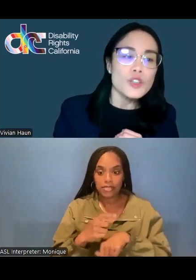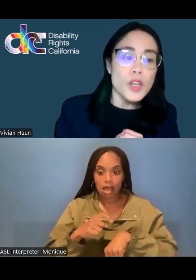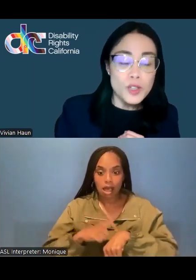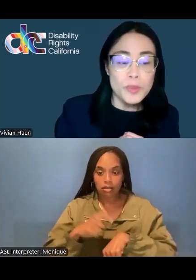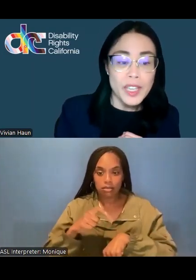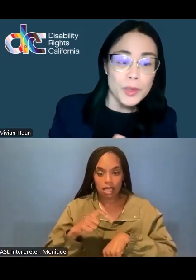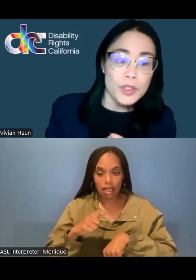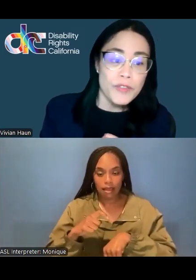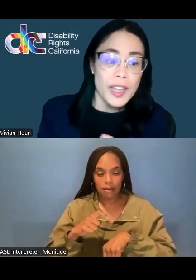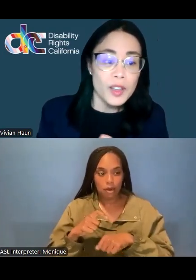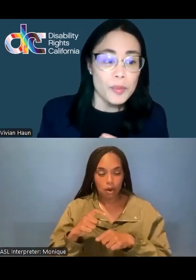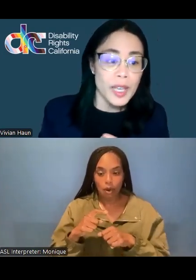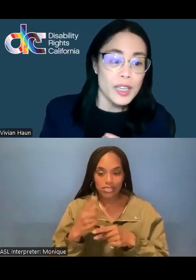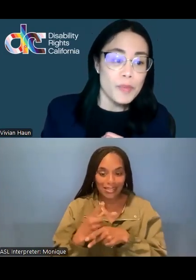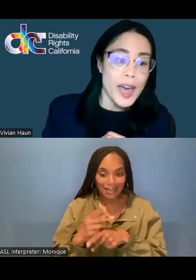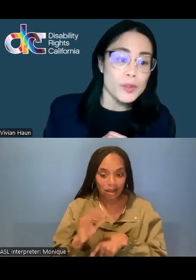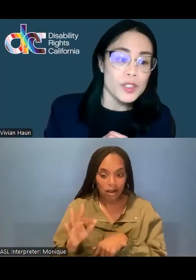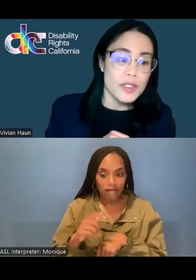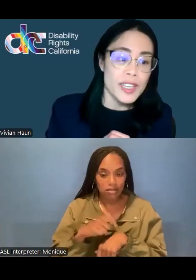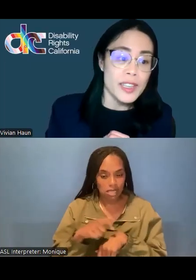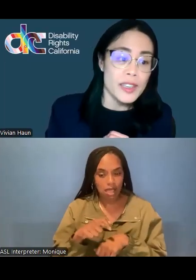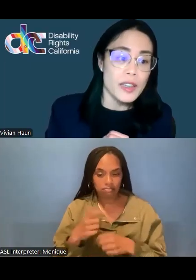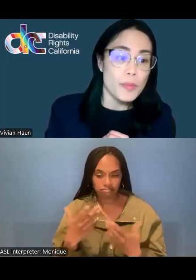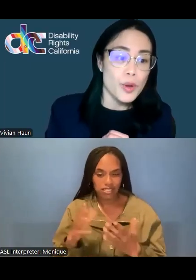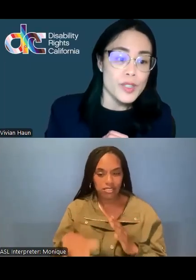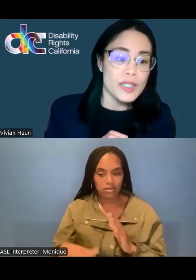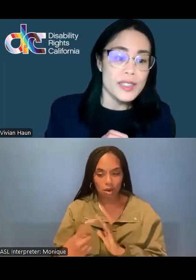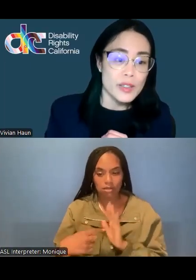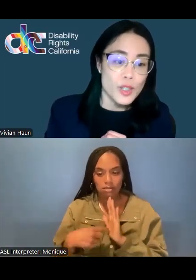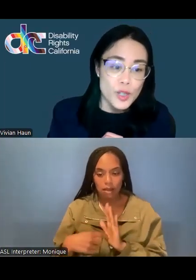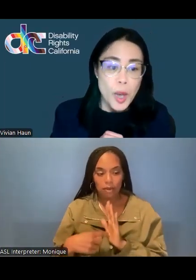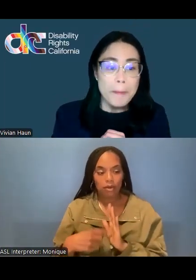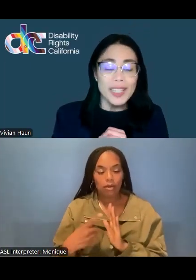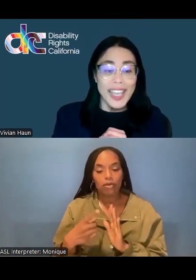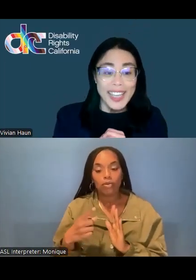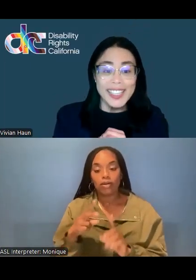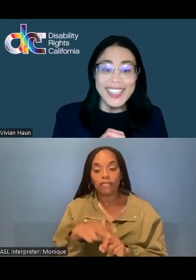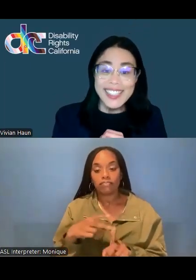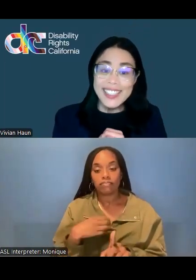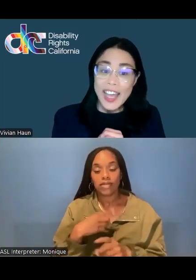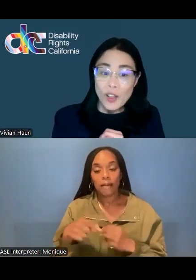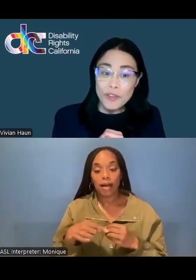You would also be able to file a complaint about the person-centered plan itself.